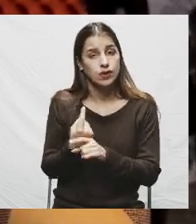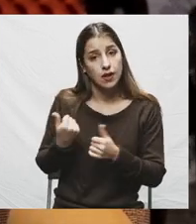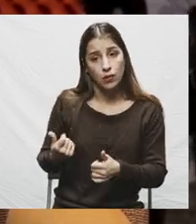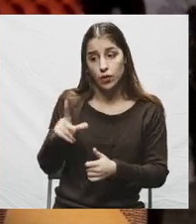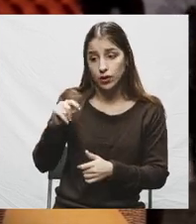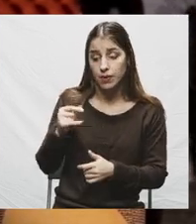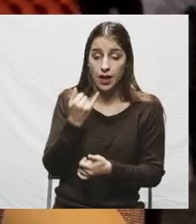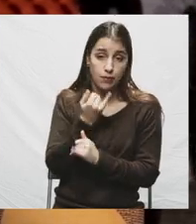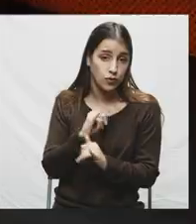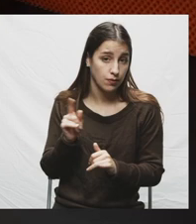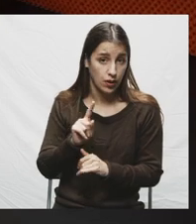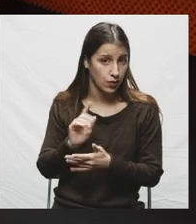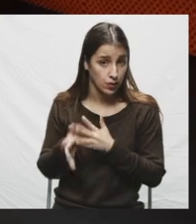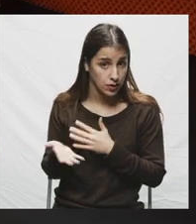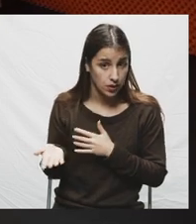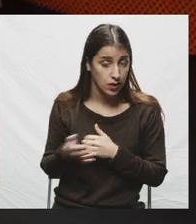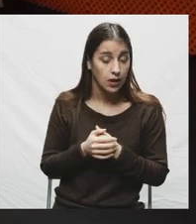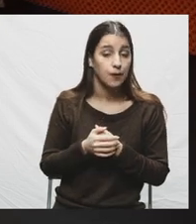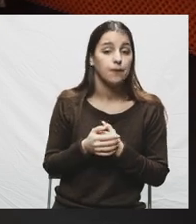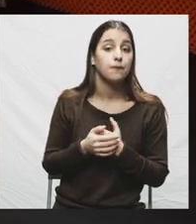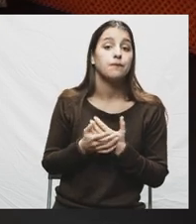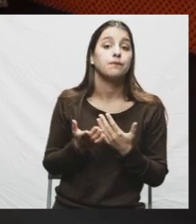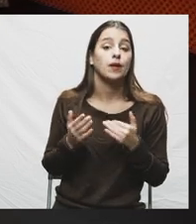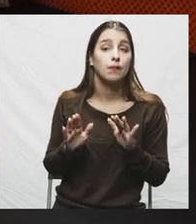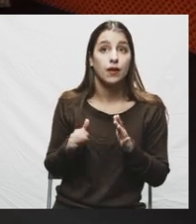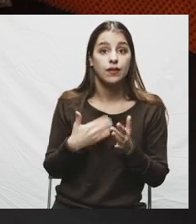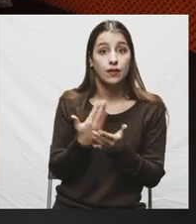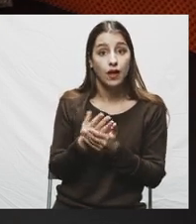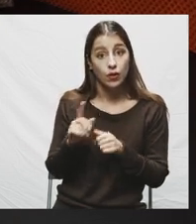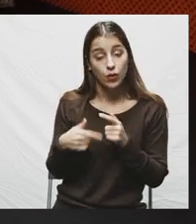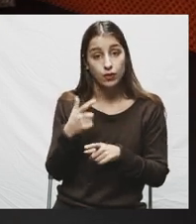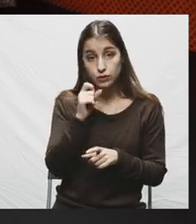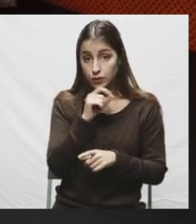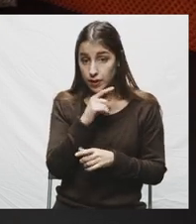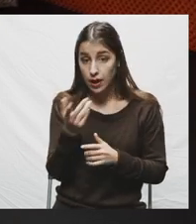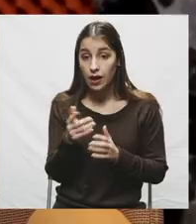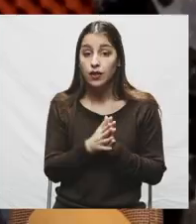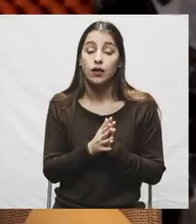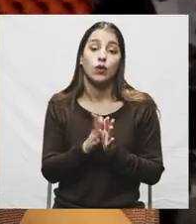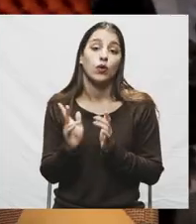so you want to go back to those things and give them other possibilities and open other